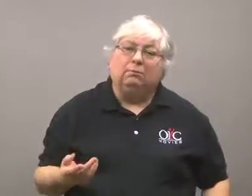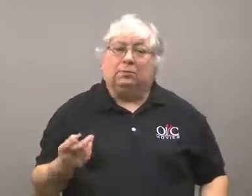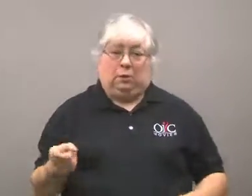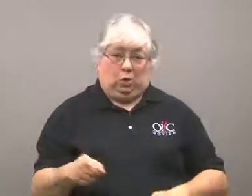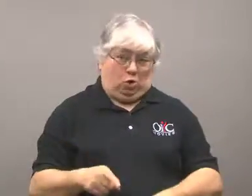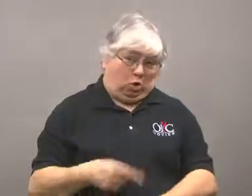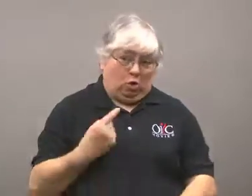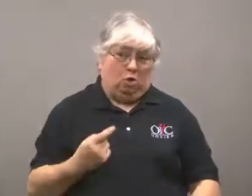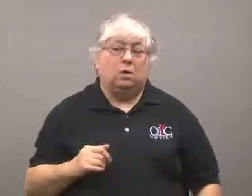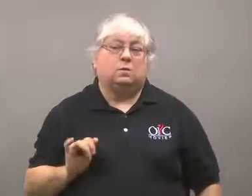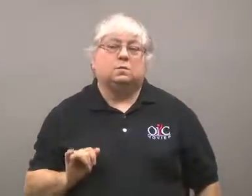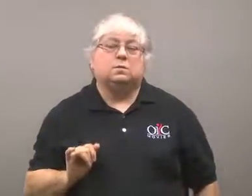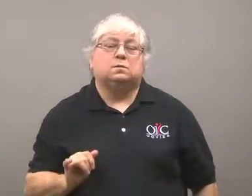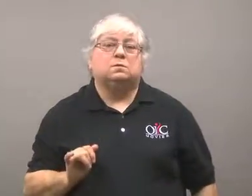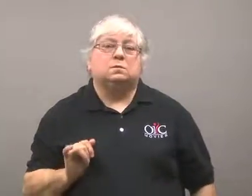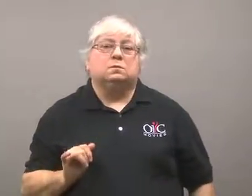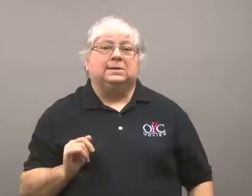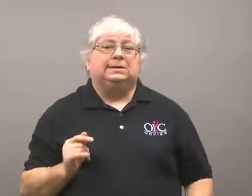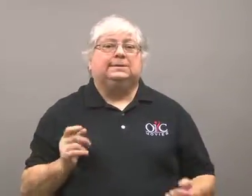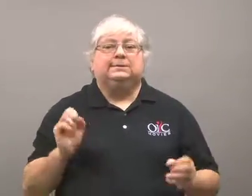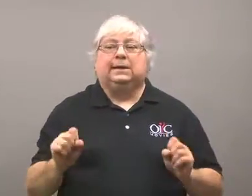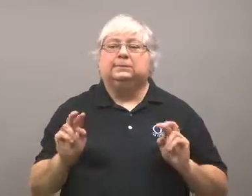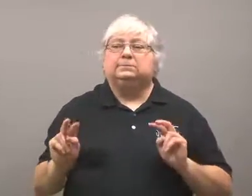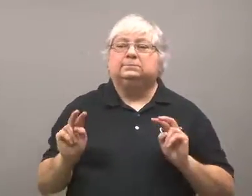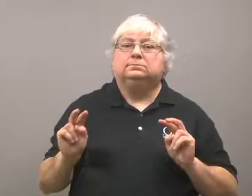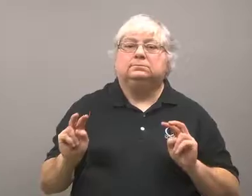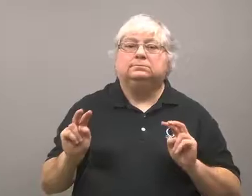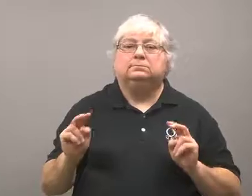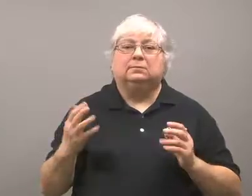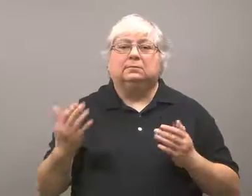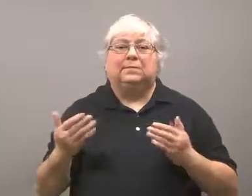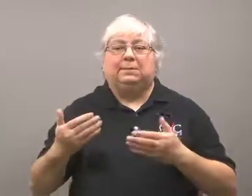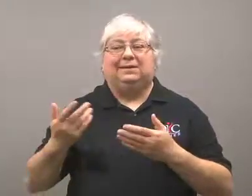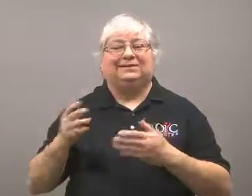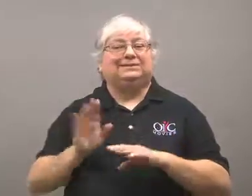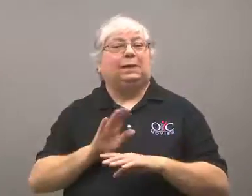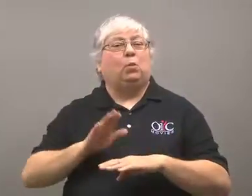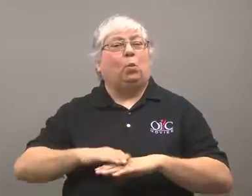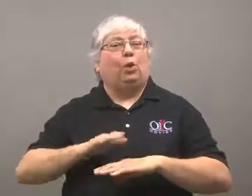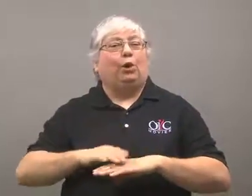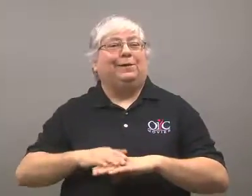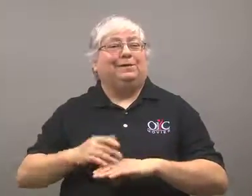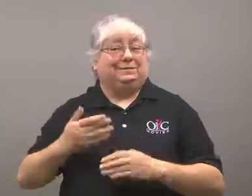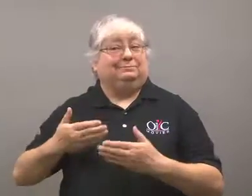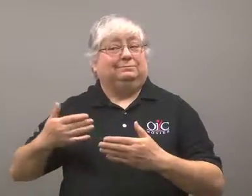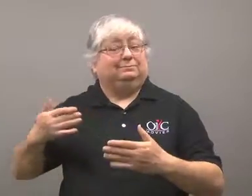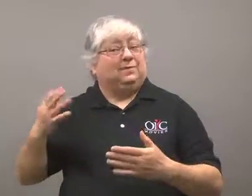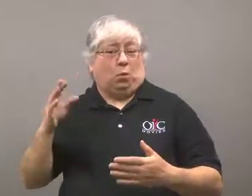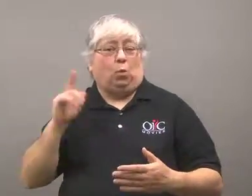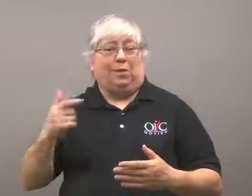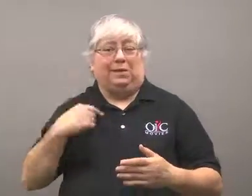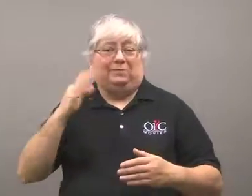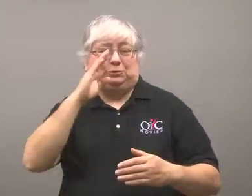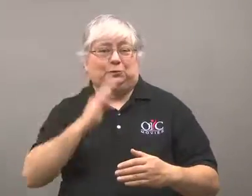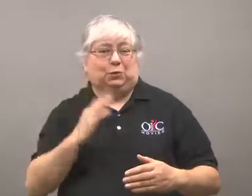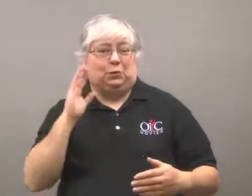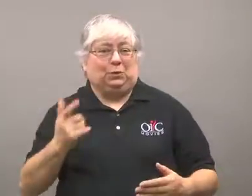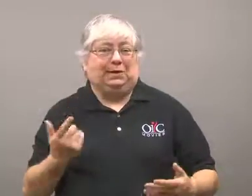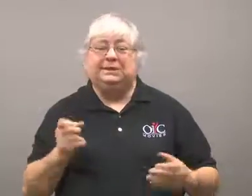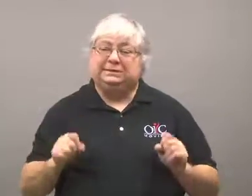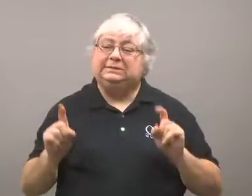If they sleep longer hours, that can be a warning sign and doctors can watch them closely.